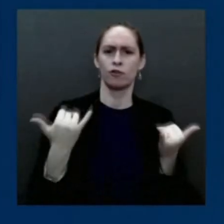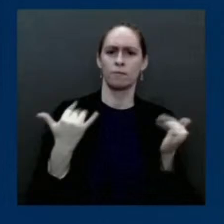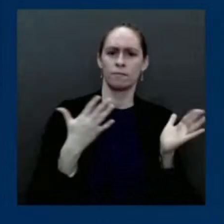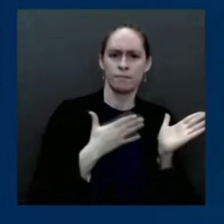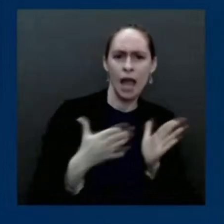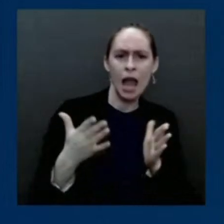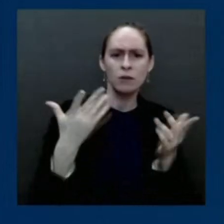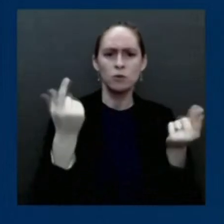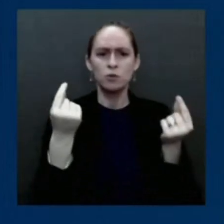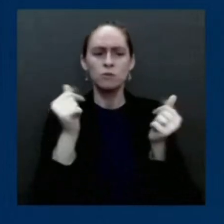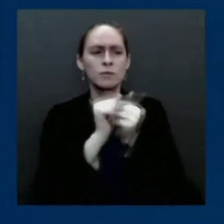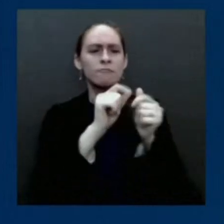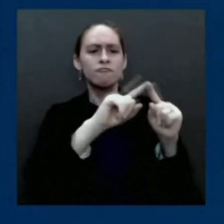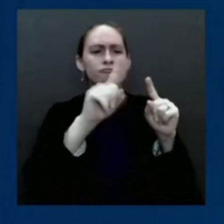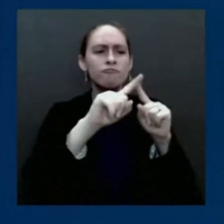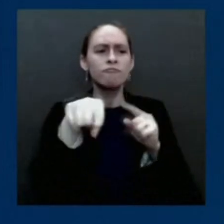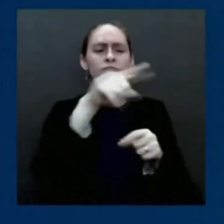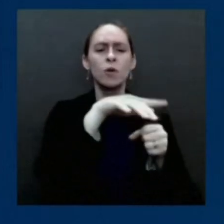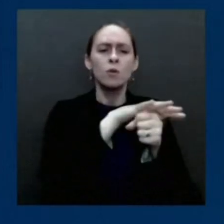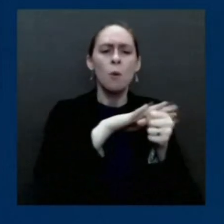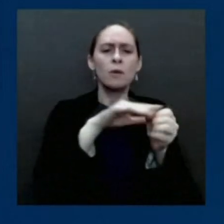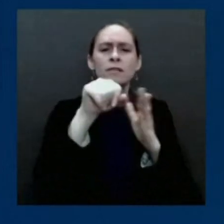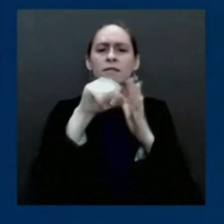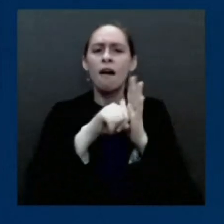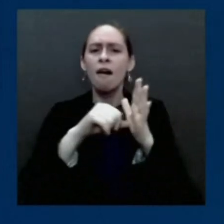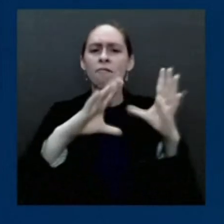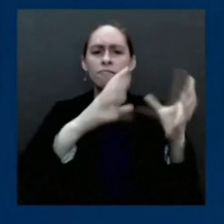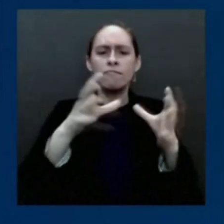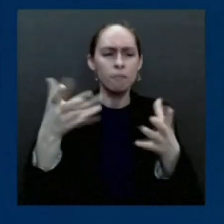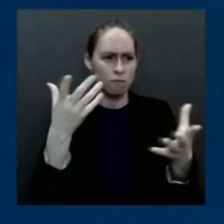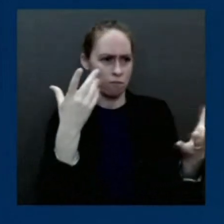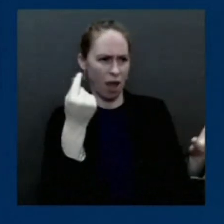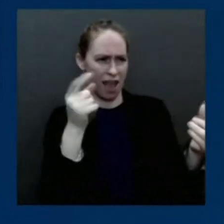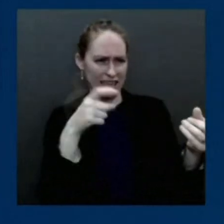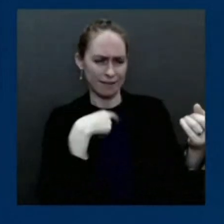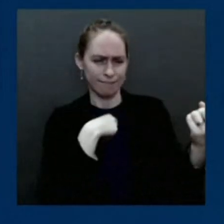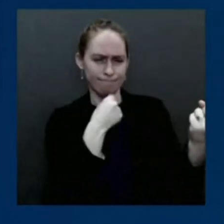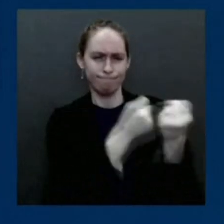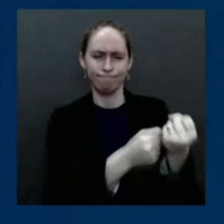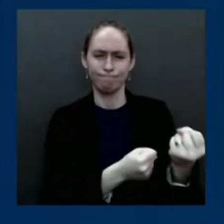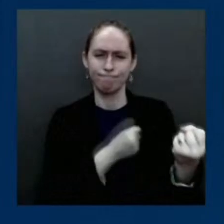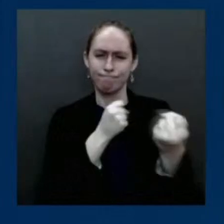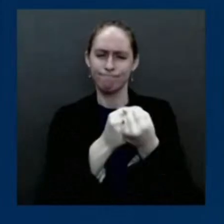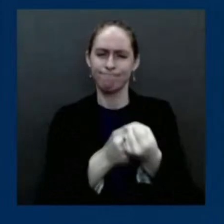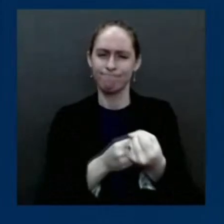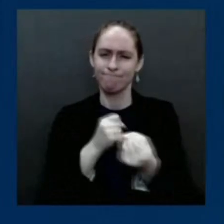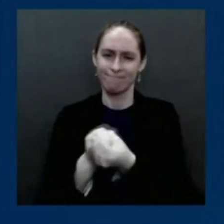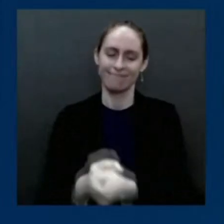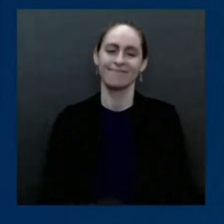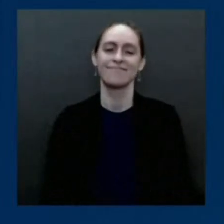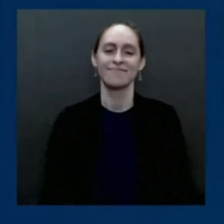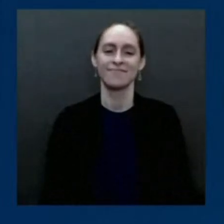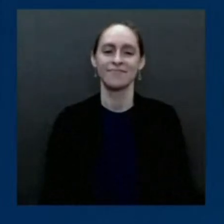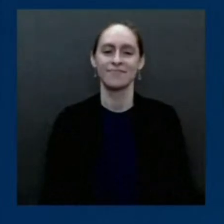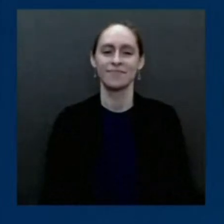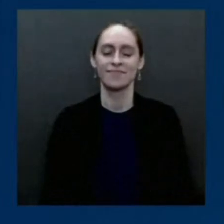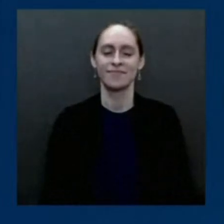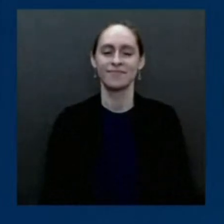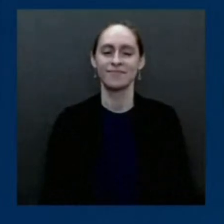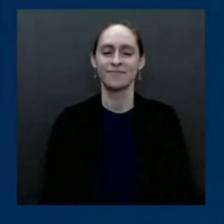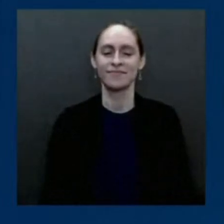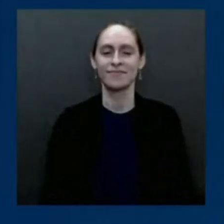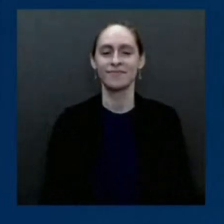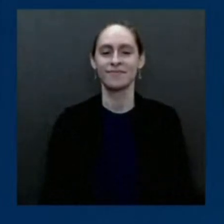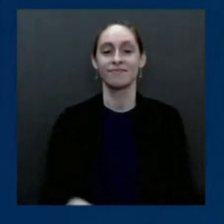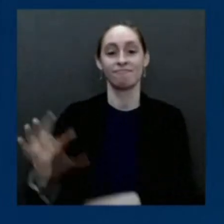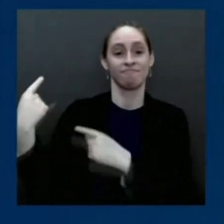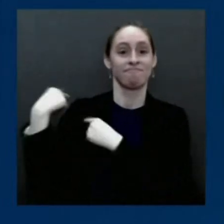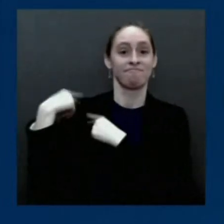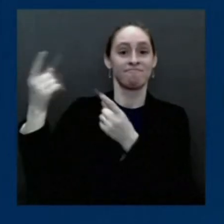UPDATE ON HOW THE SUPPORT THEY